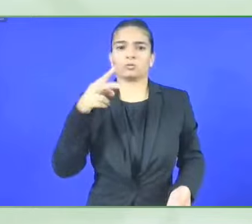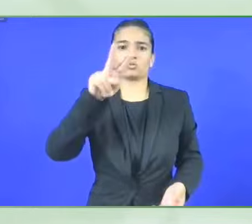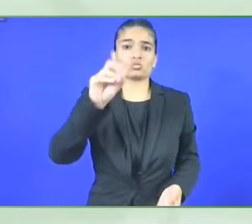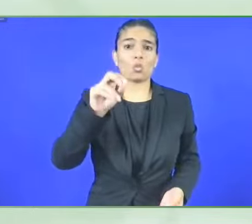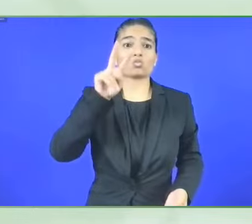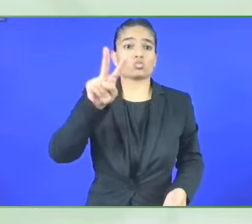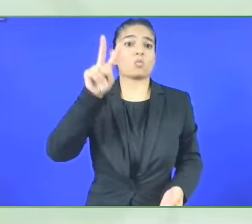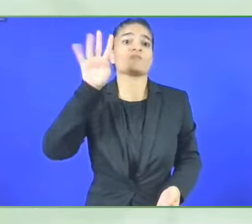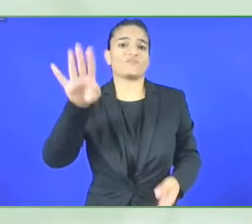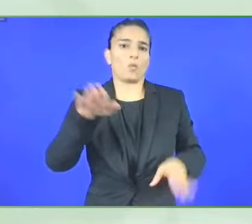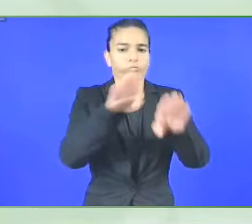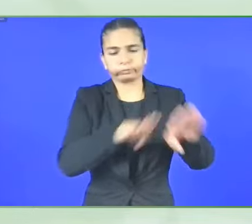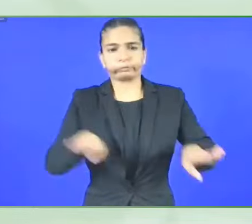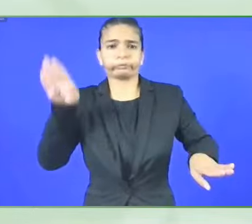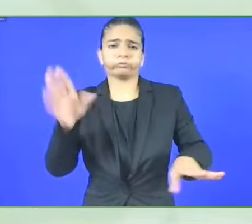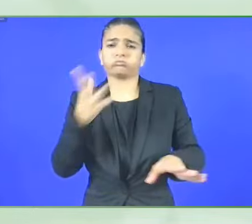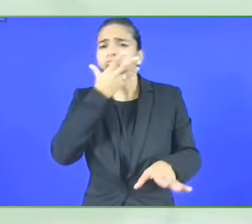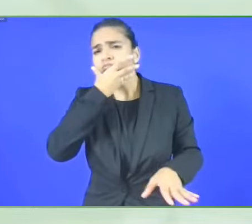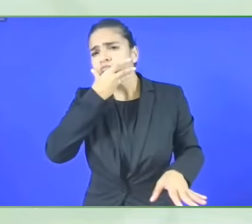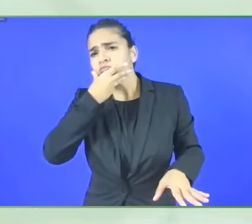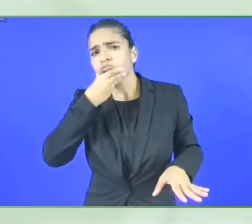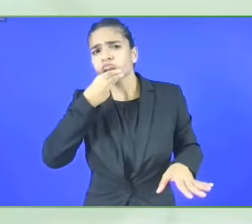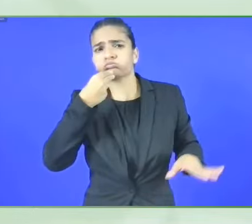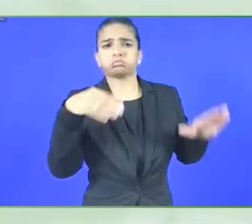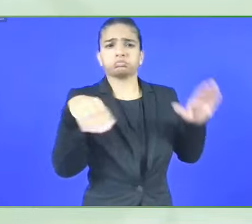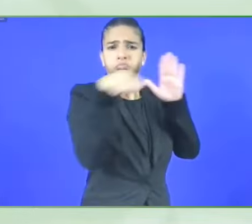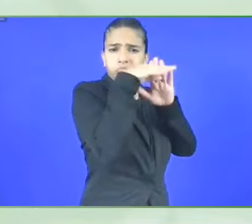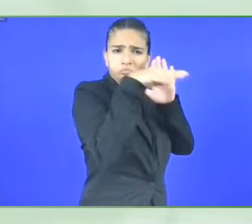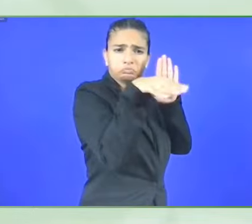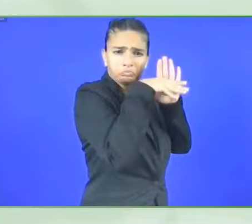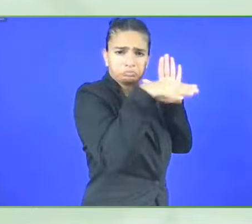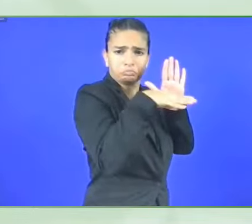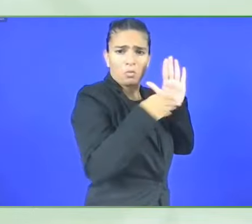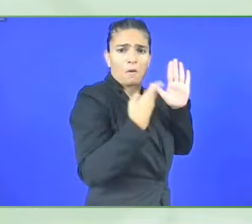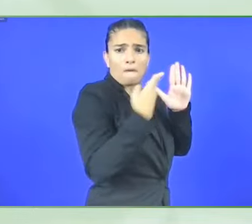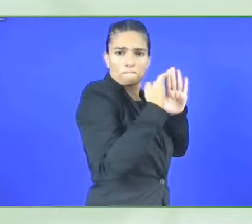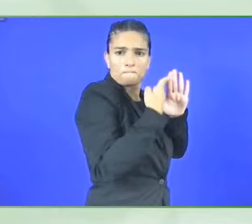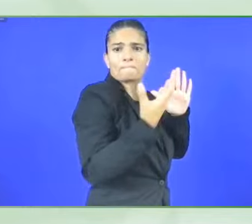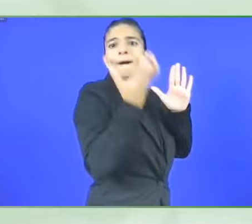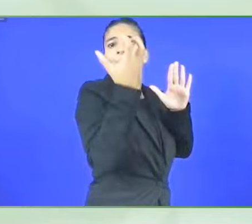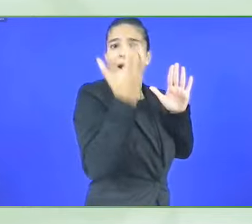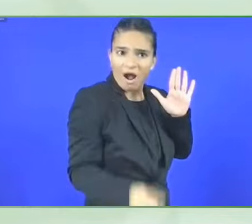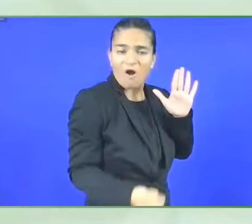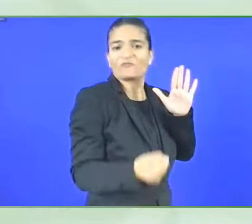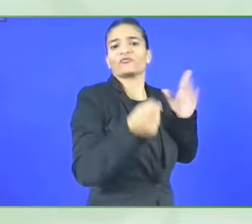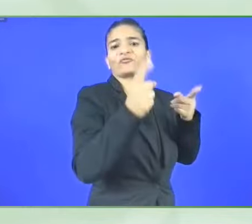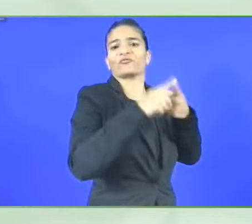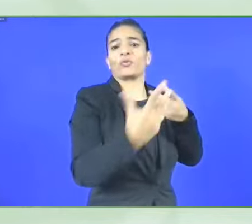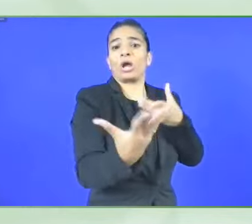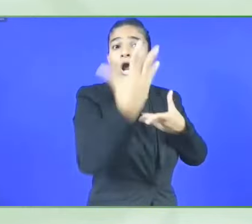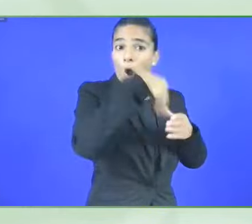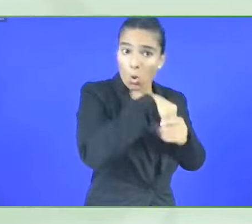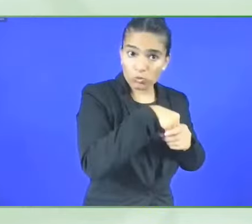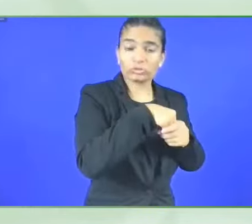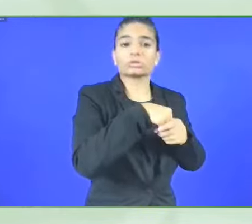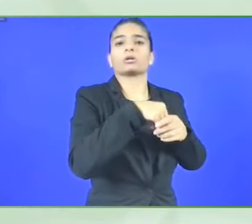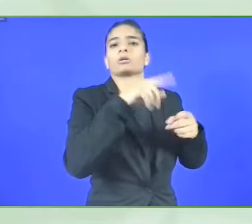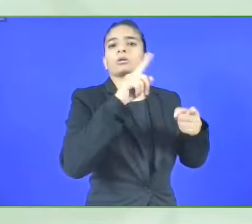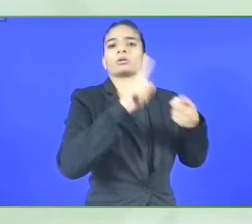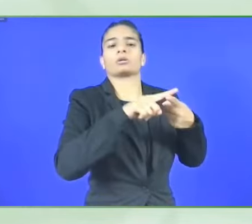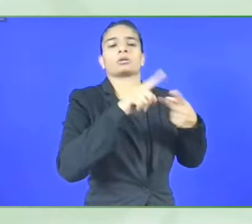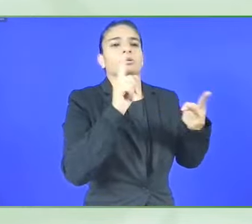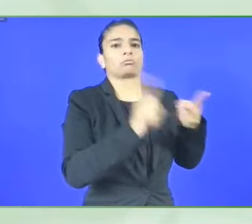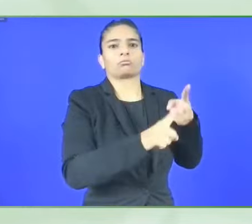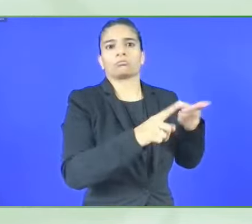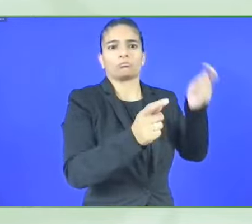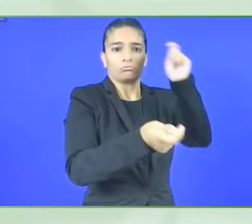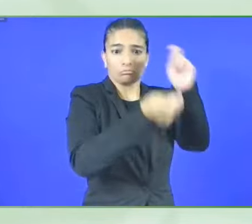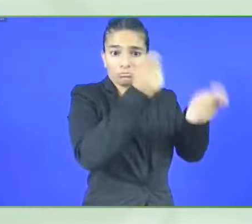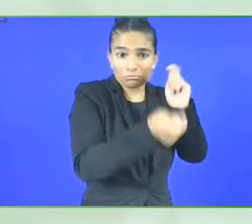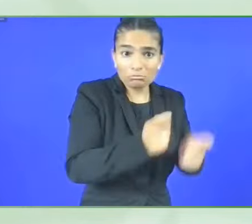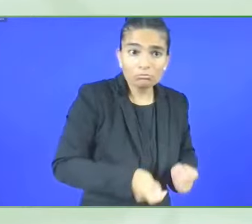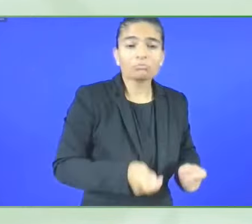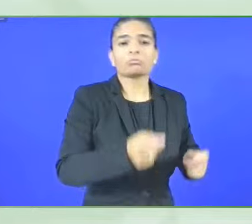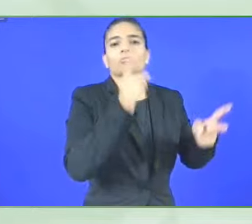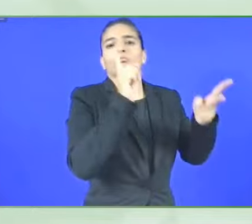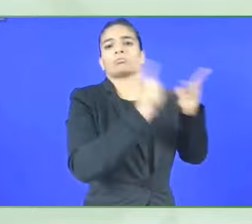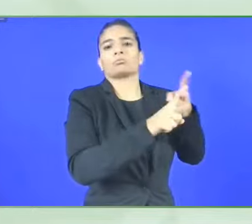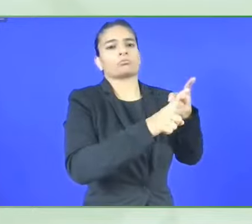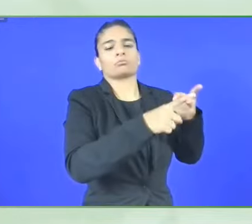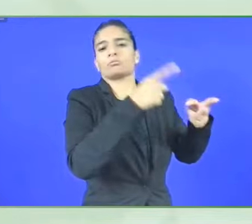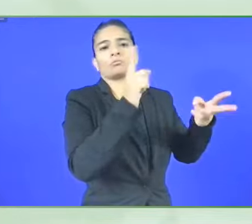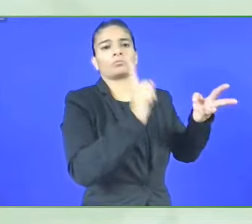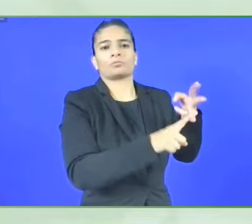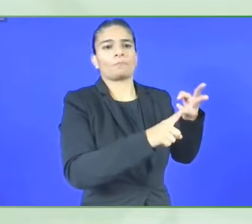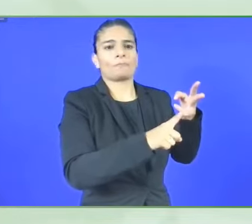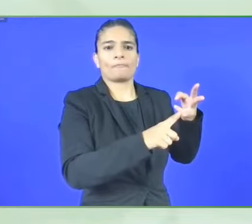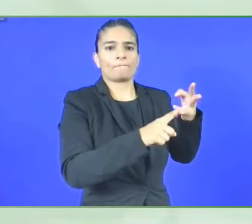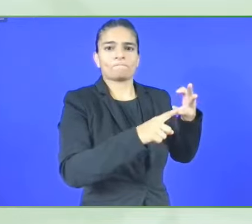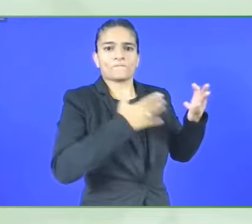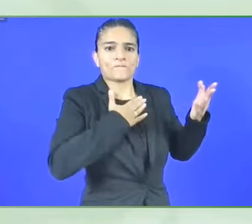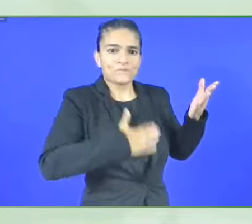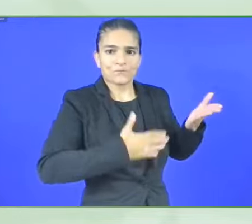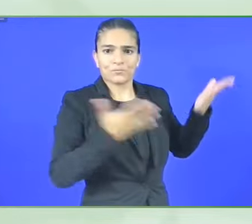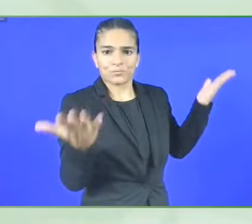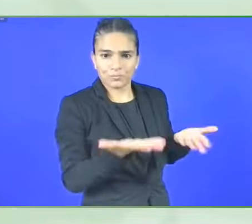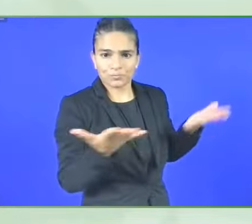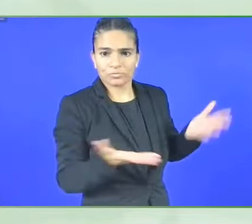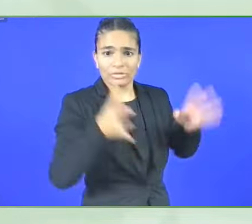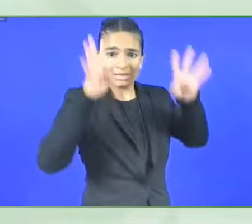So, universal design in that sense is a tool, even a possibility, a chance